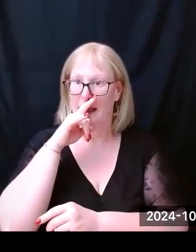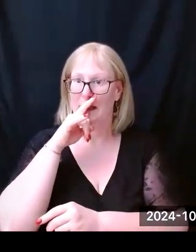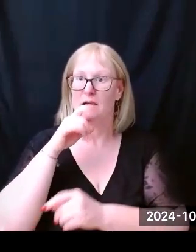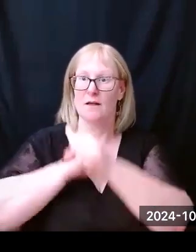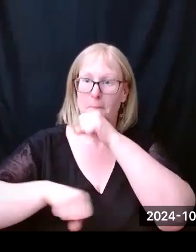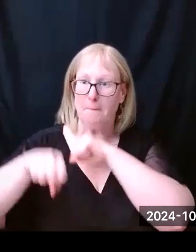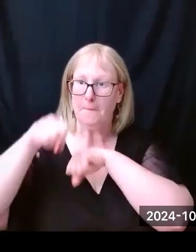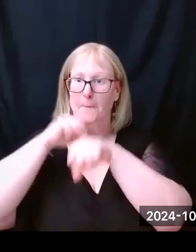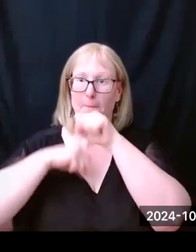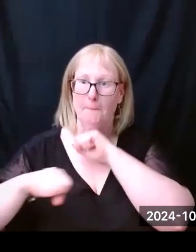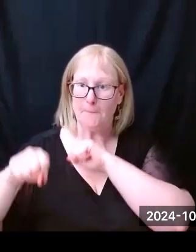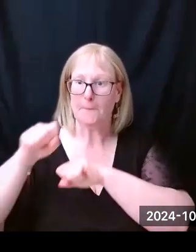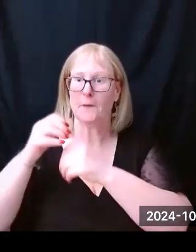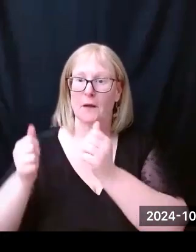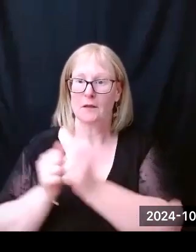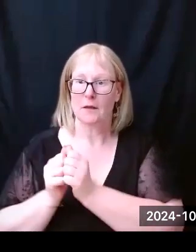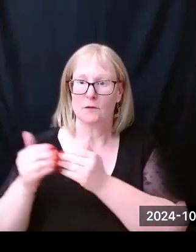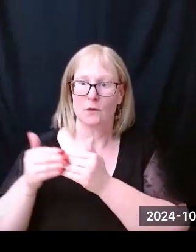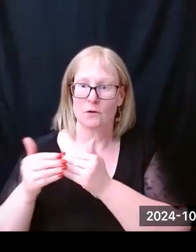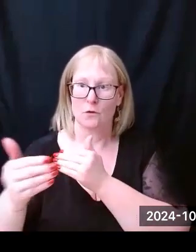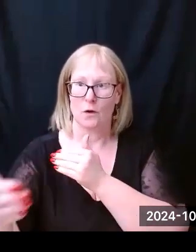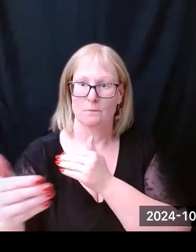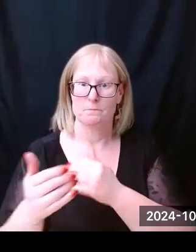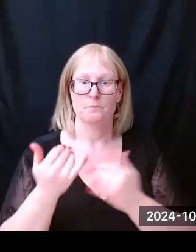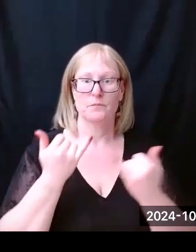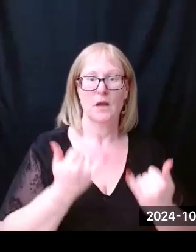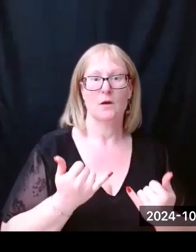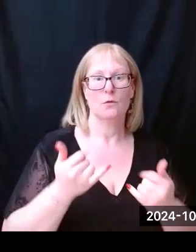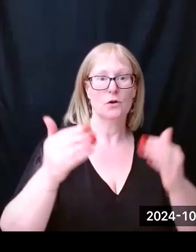So we're going to move on to questions, but I really want to say thank you.